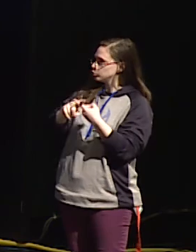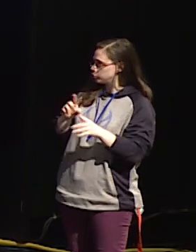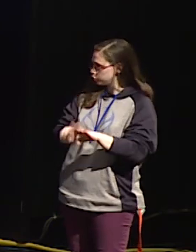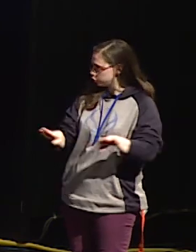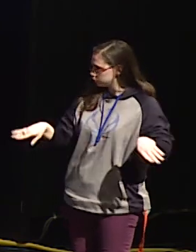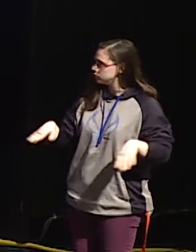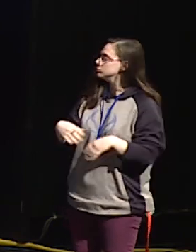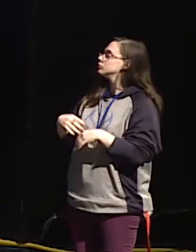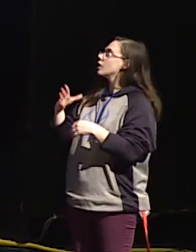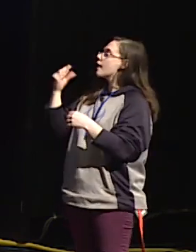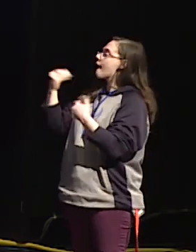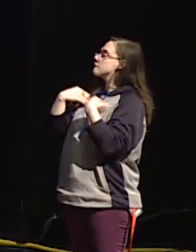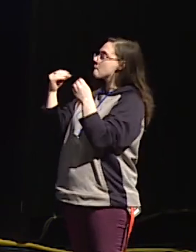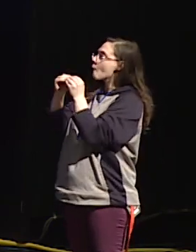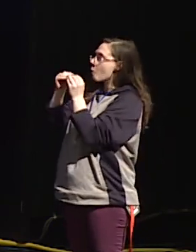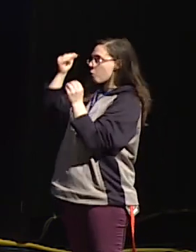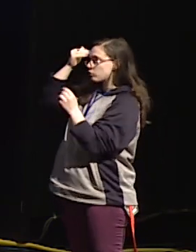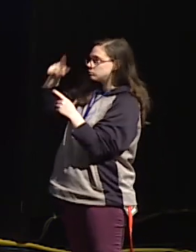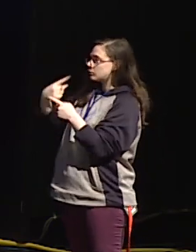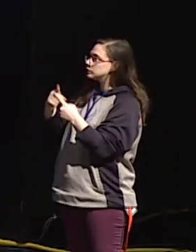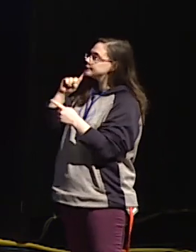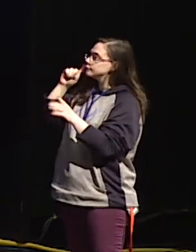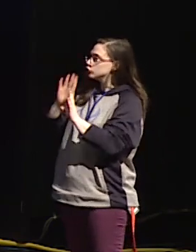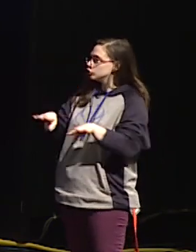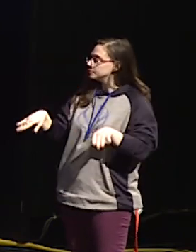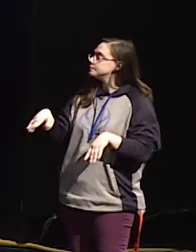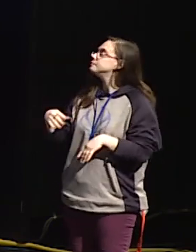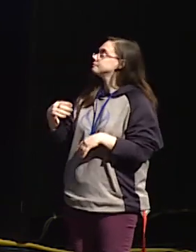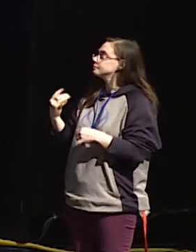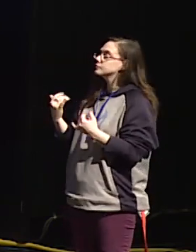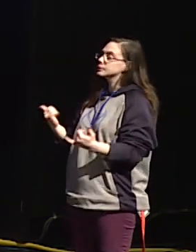and about the Nyle Dimarco Foundation's support